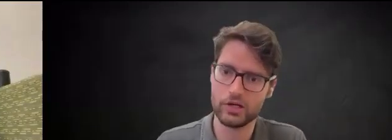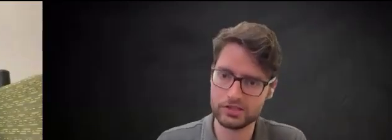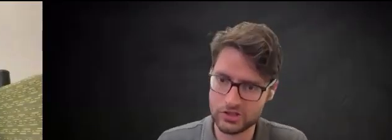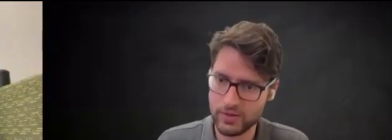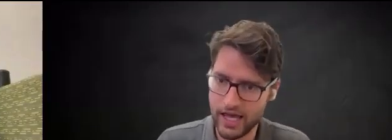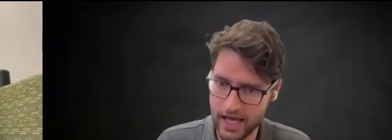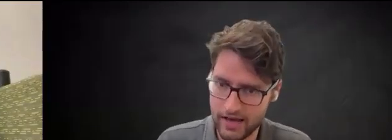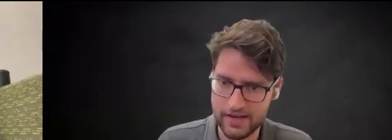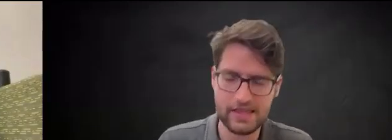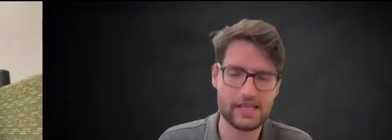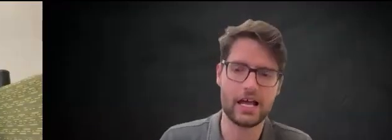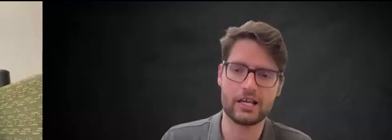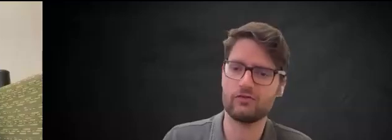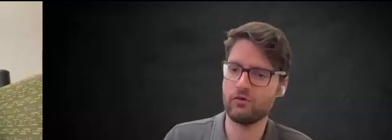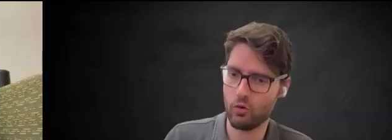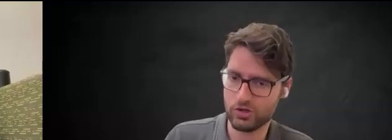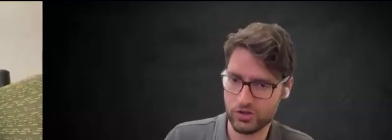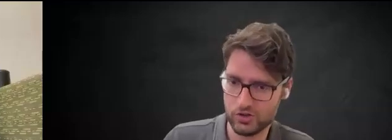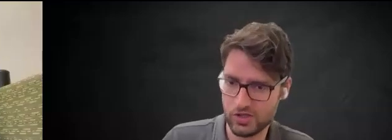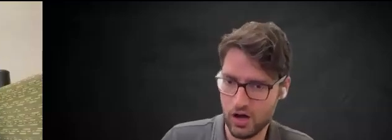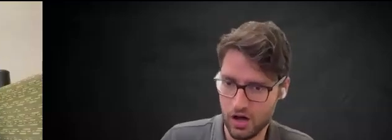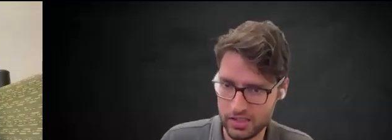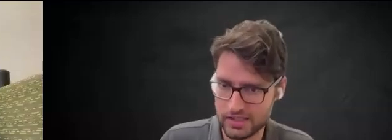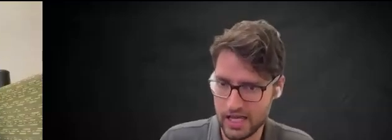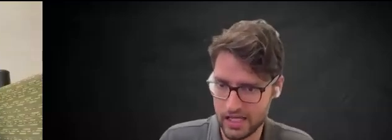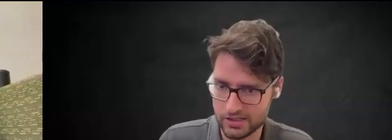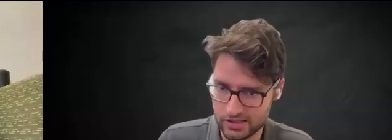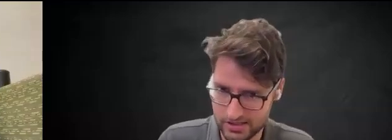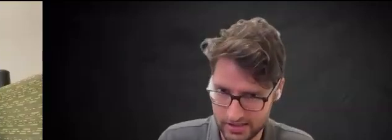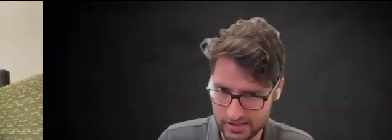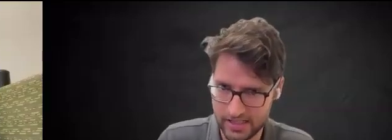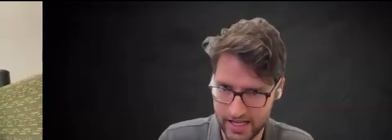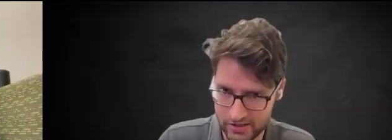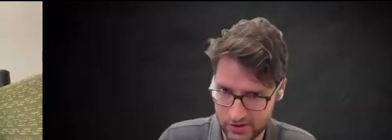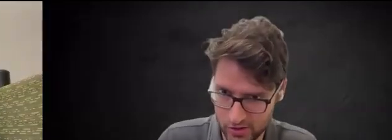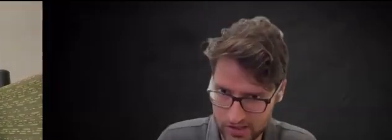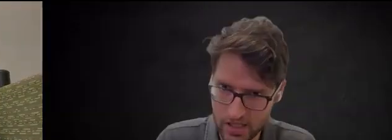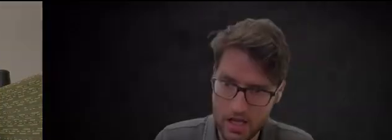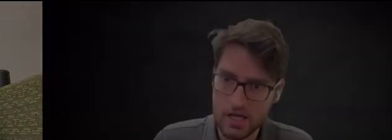any questions you may have, and then I can forward those on to Angela to answer those.